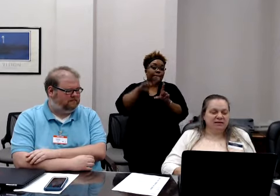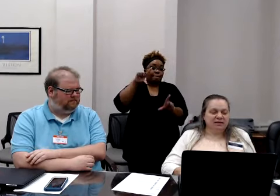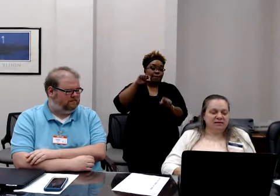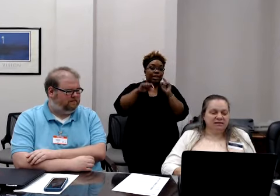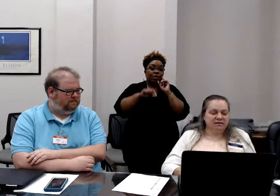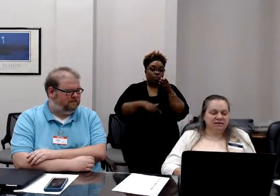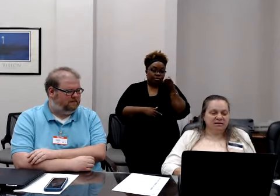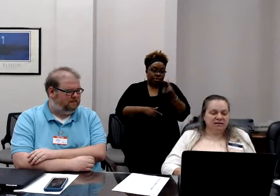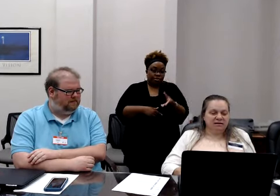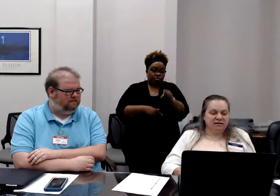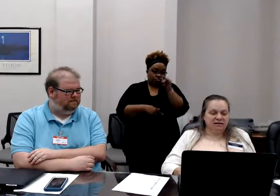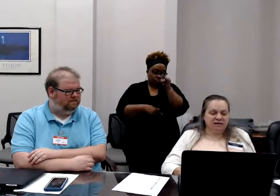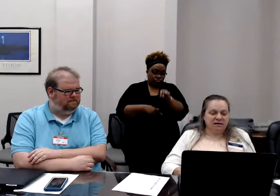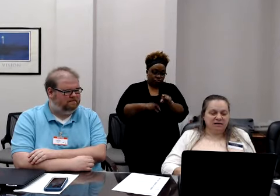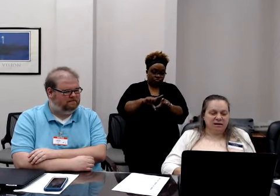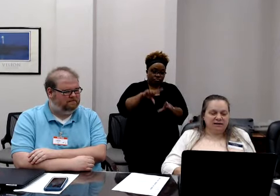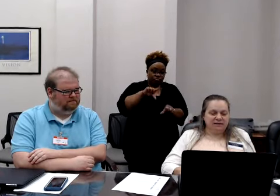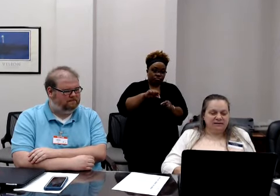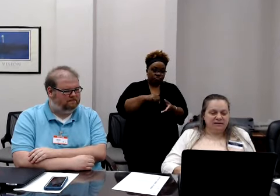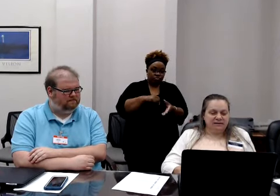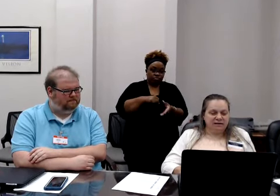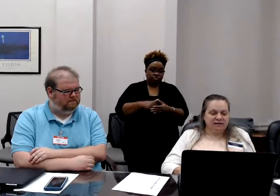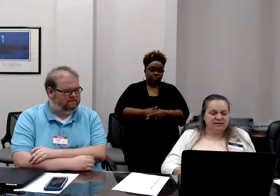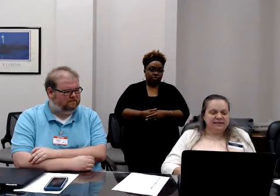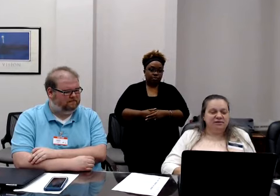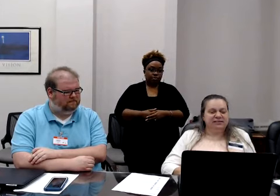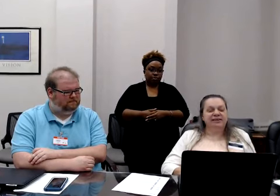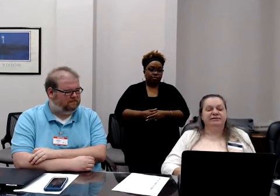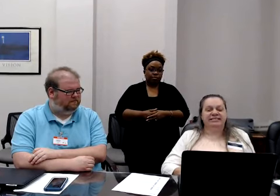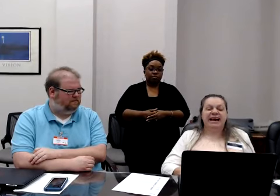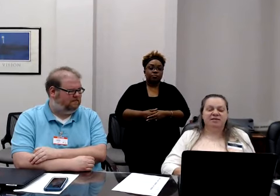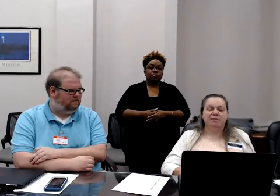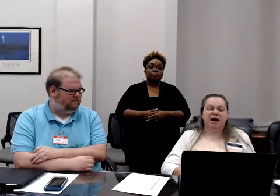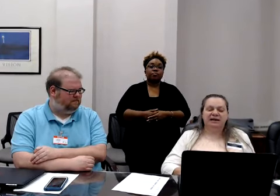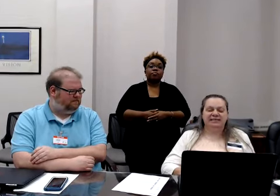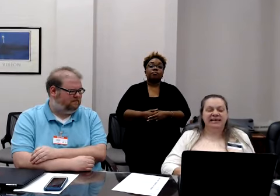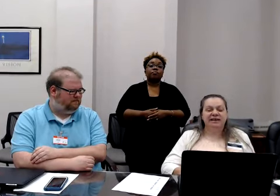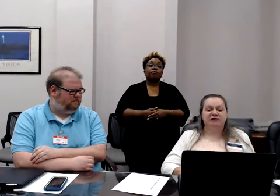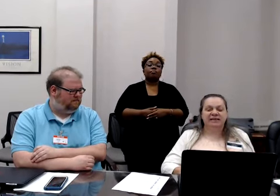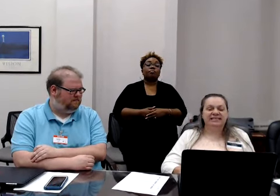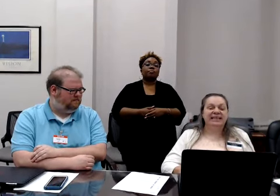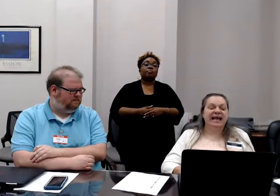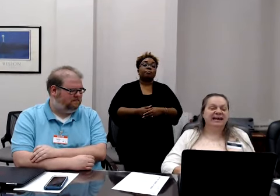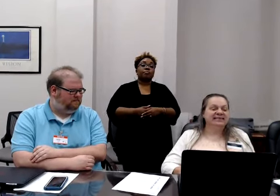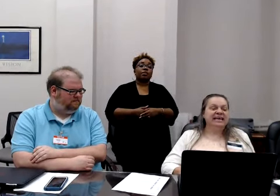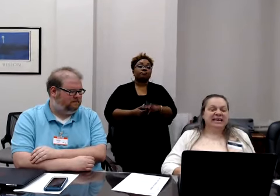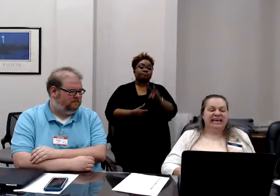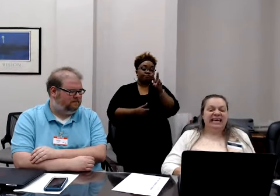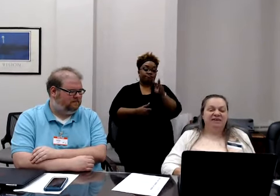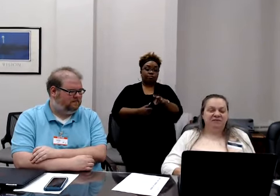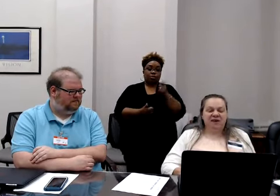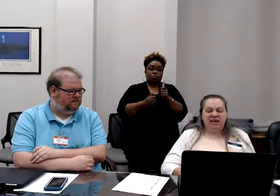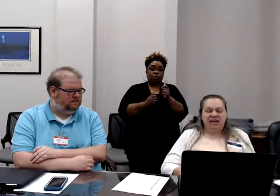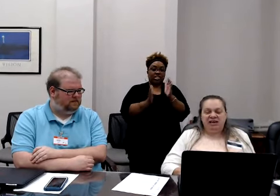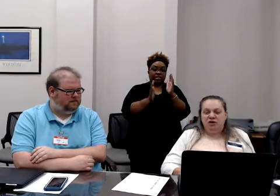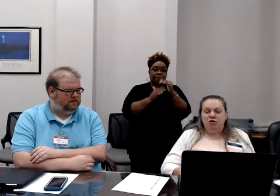To remove a selection, click on the check box again. So you check the box that you want to select, if you